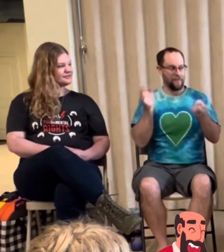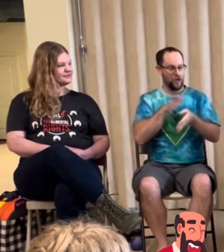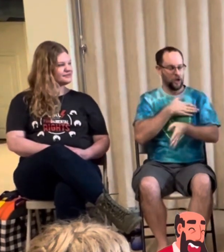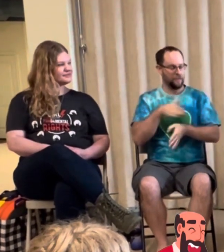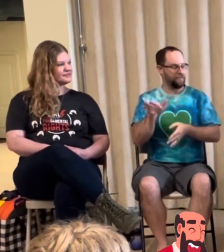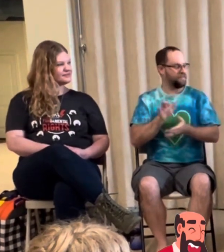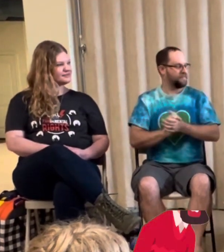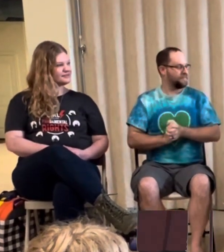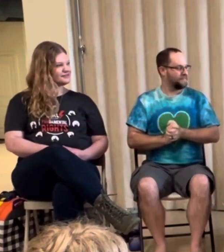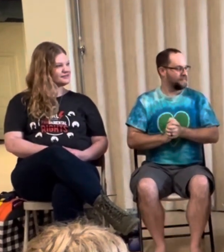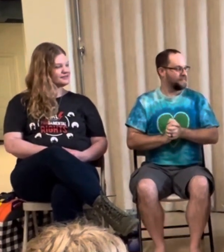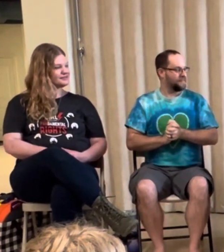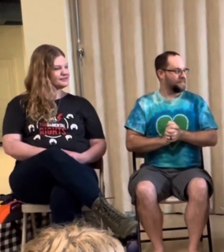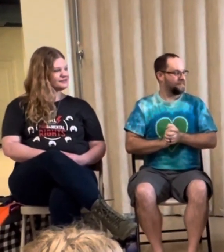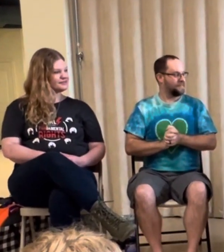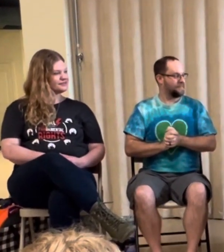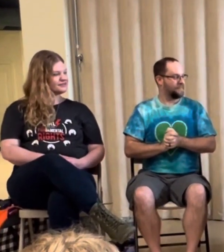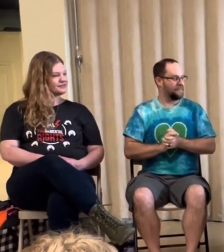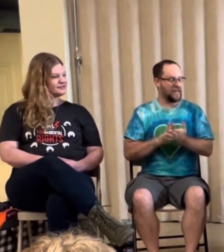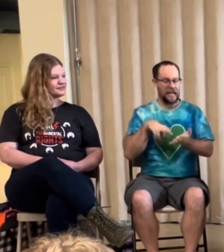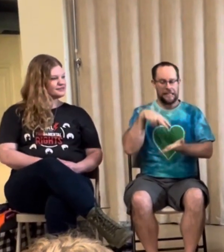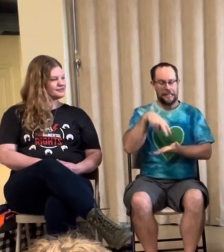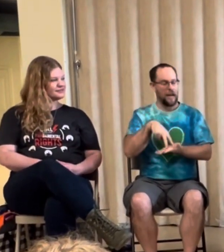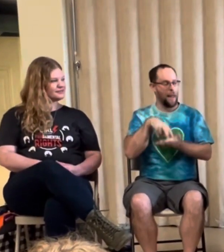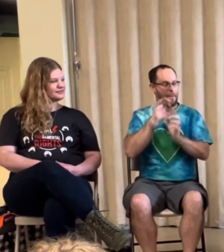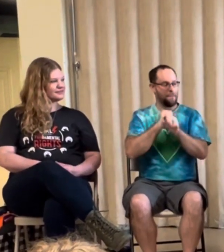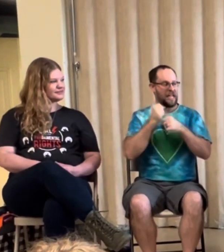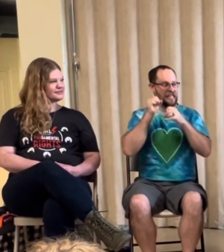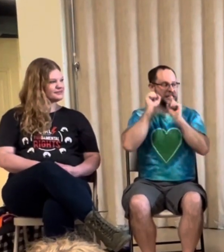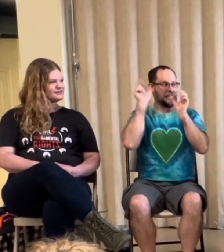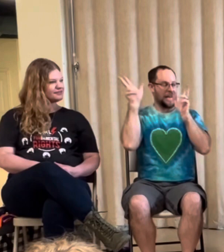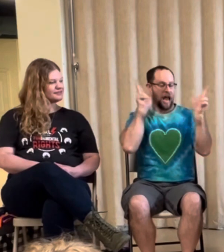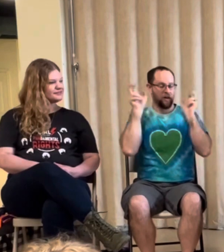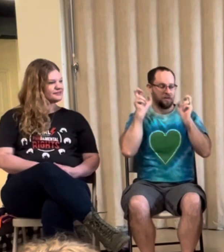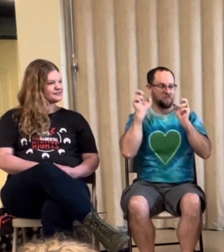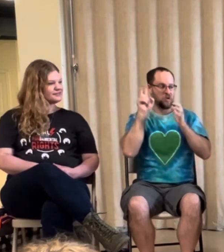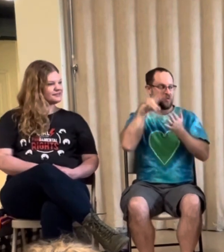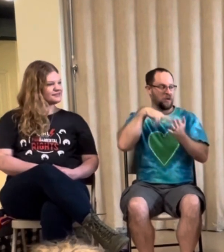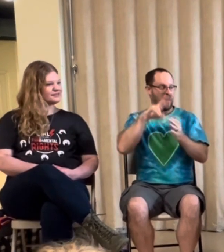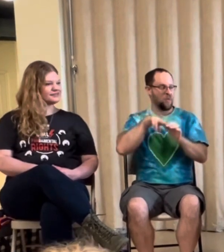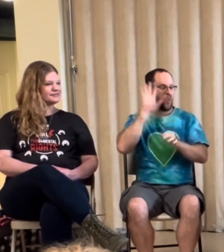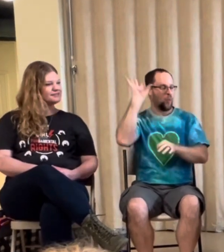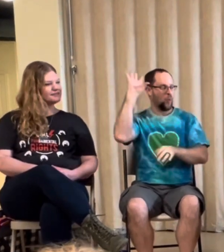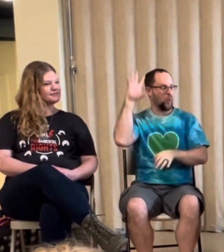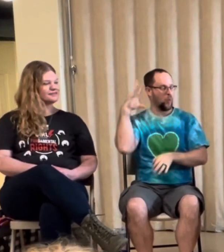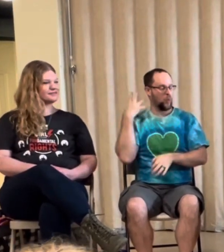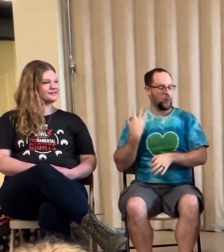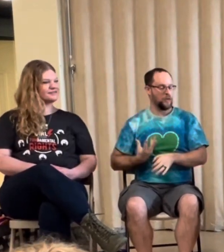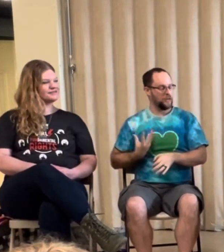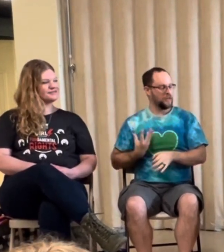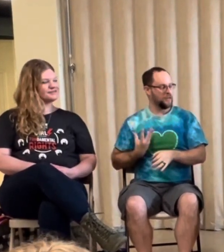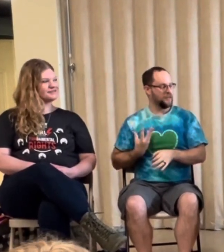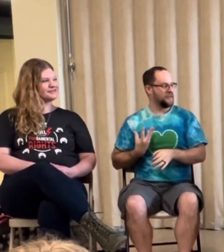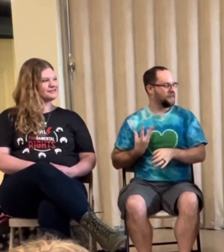Here we go! 🎶🎶 Take a stand, make a scene, it's Reading Time with the Queens!